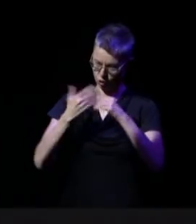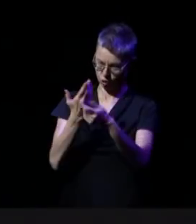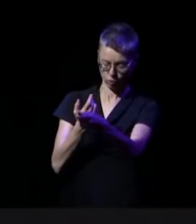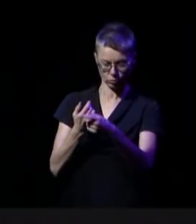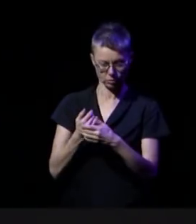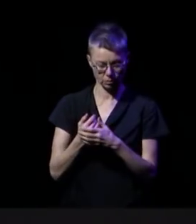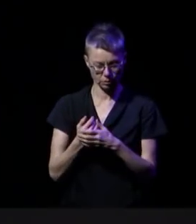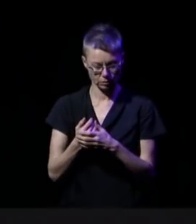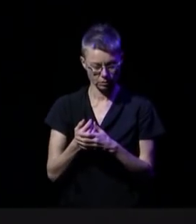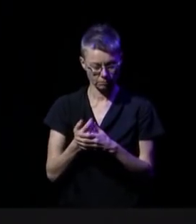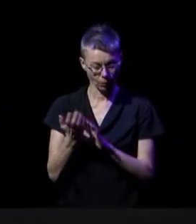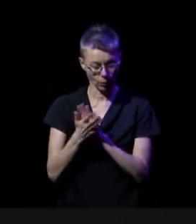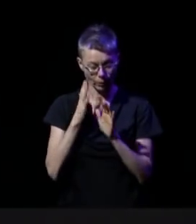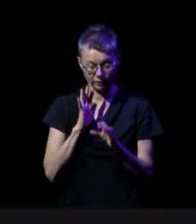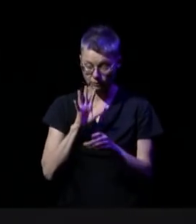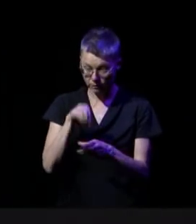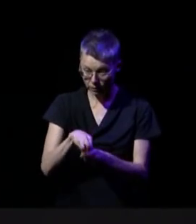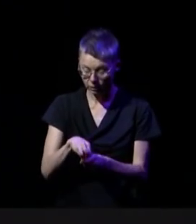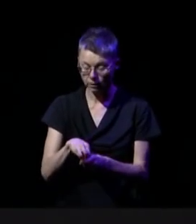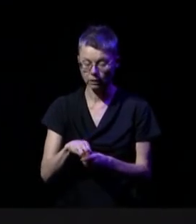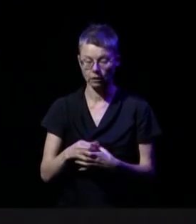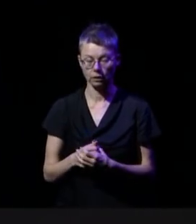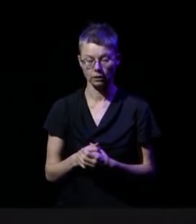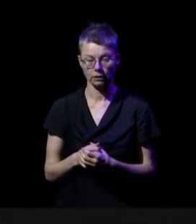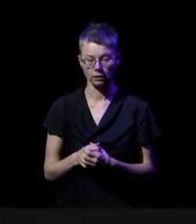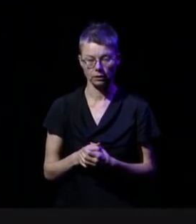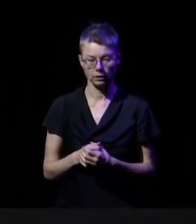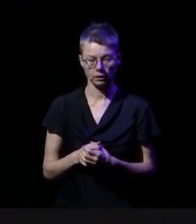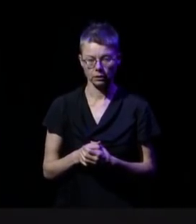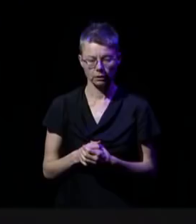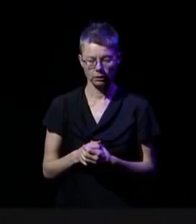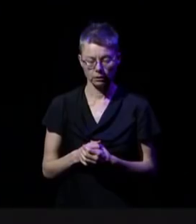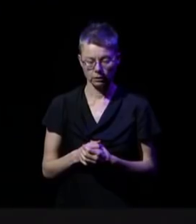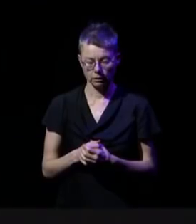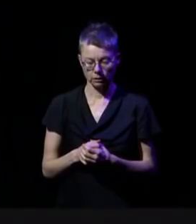we are no longer, we are no longer allowed